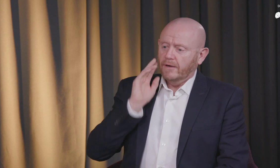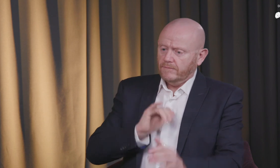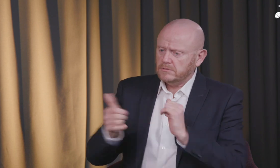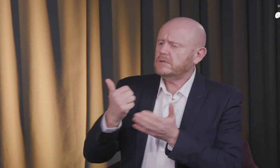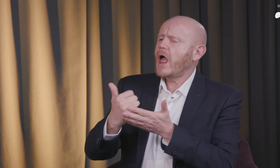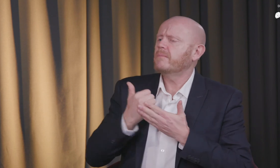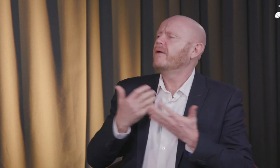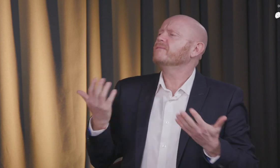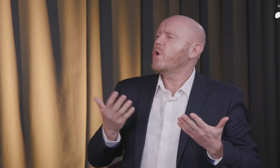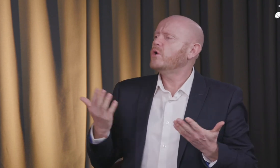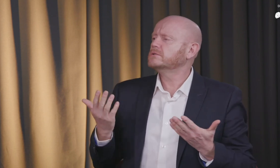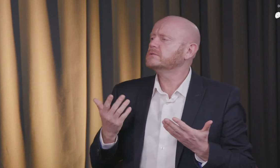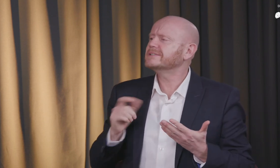Deaffest has helped me, of course.